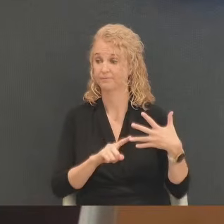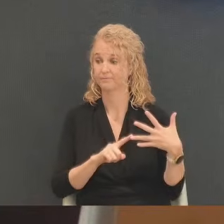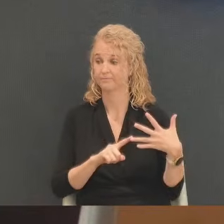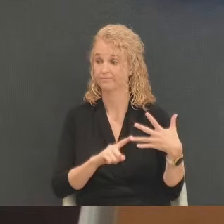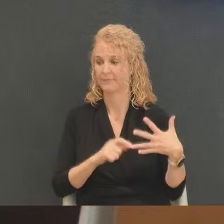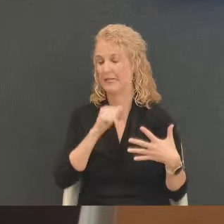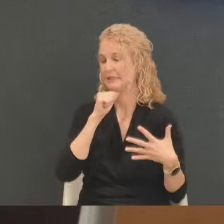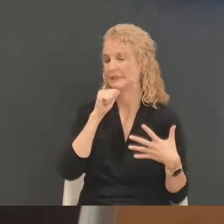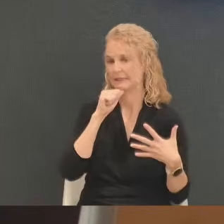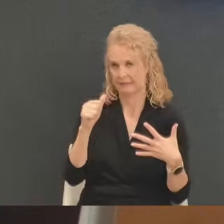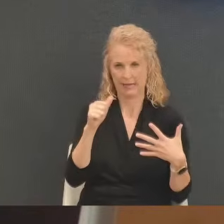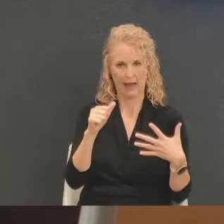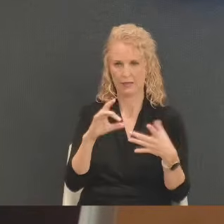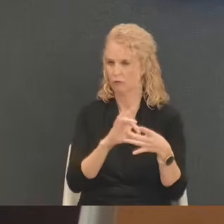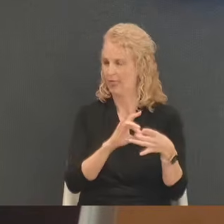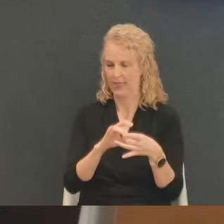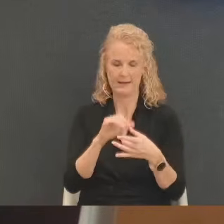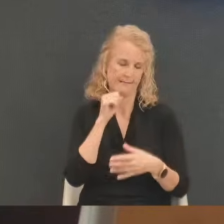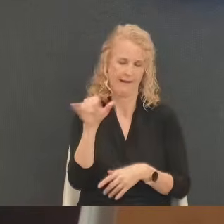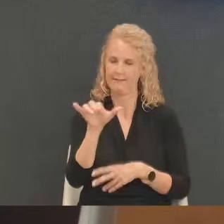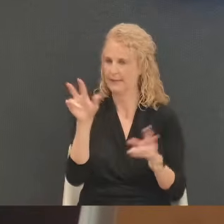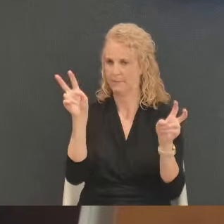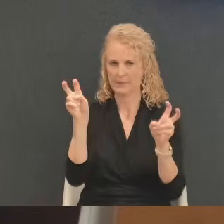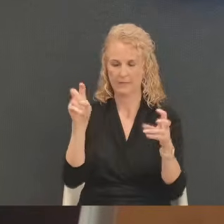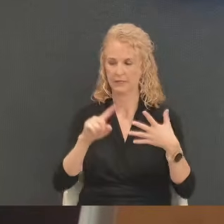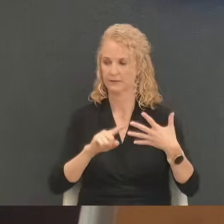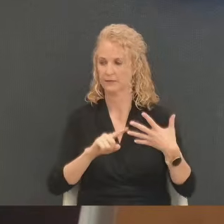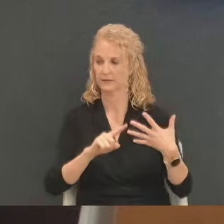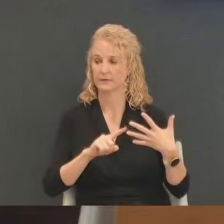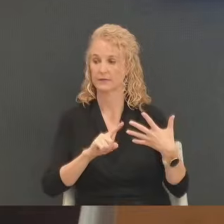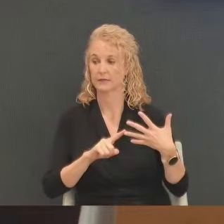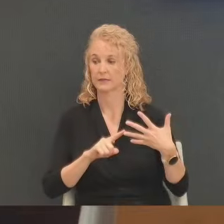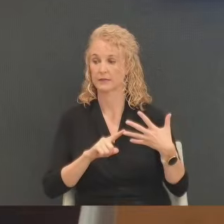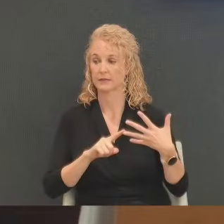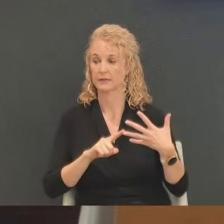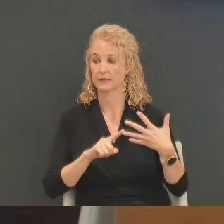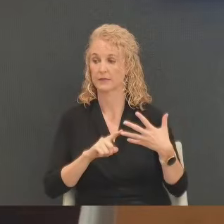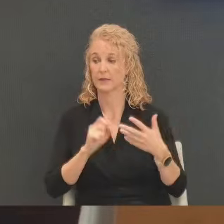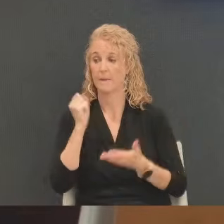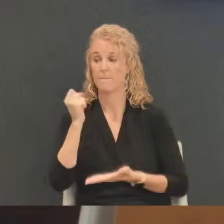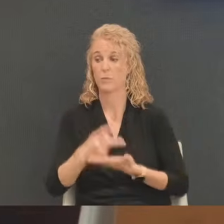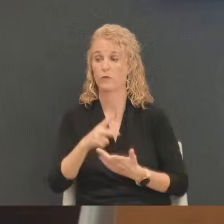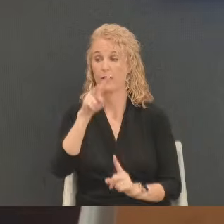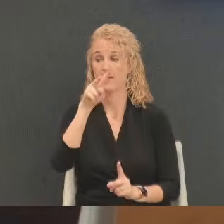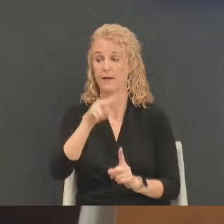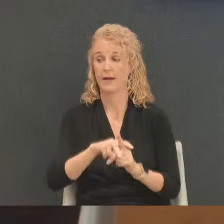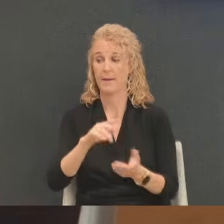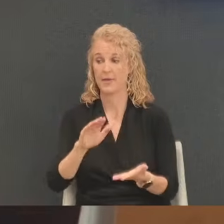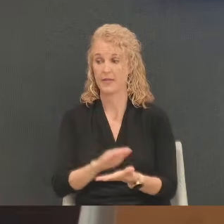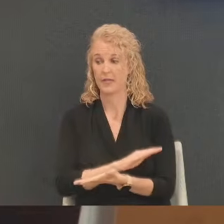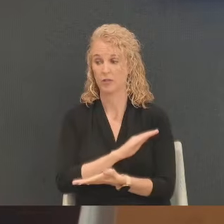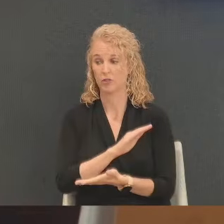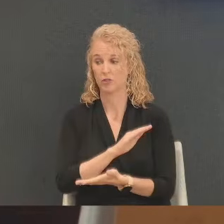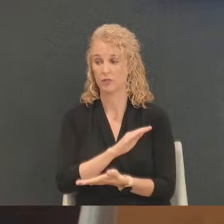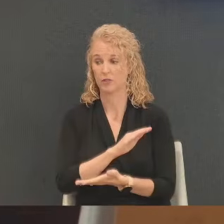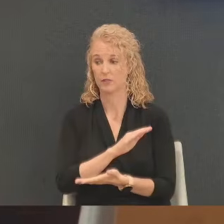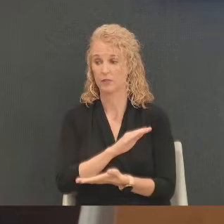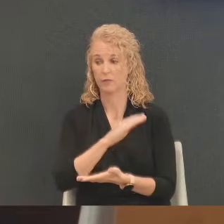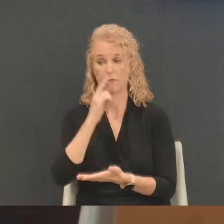a elevator project u but is actually an applica- authorizing the application of to the Ohio Public